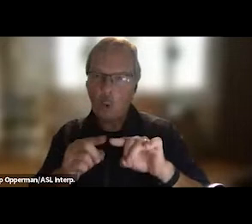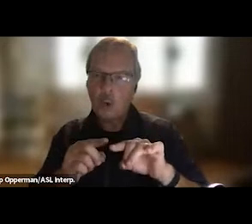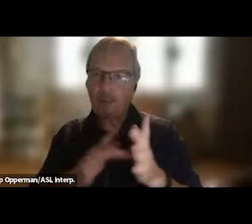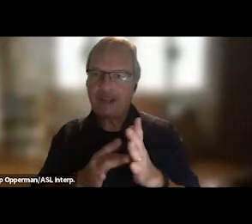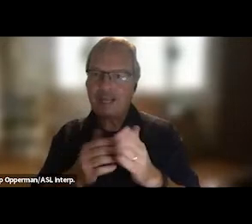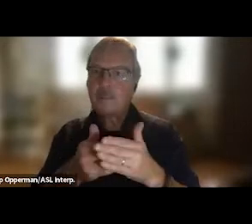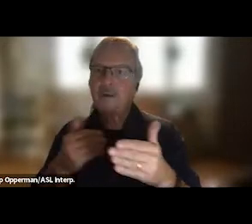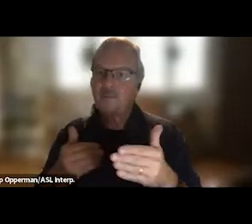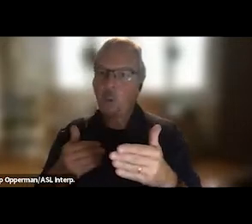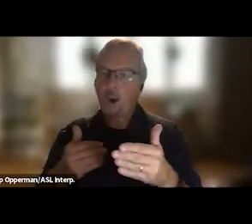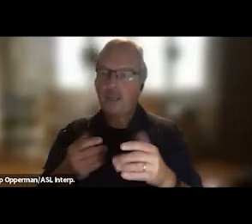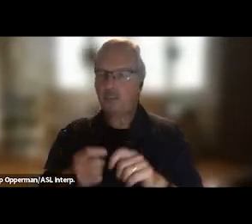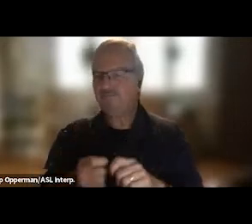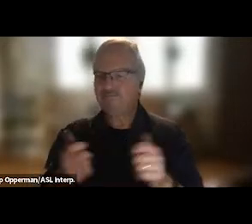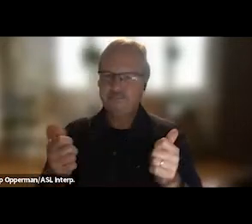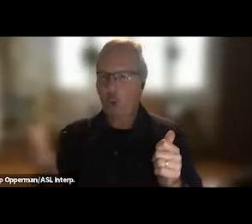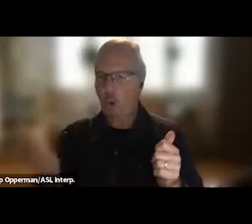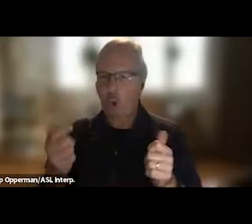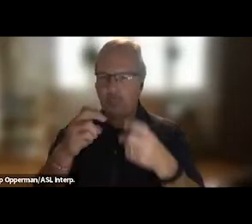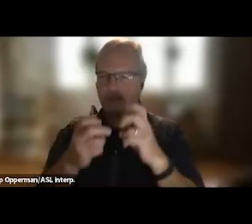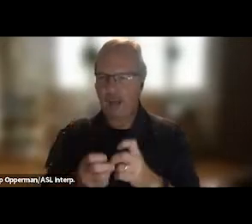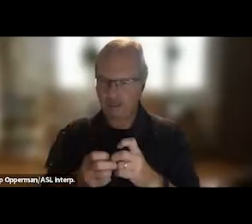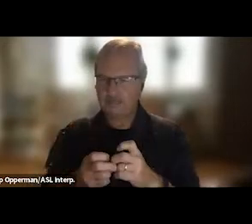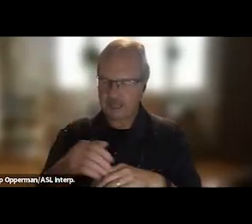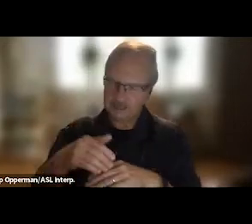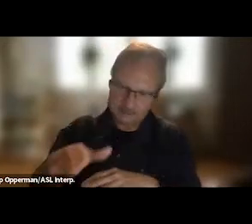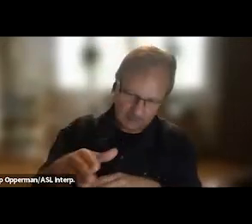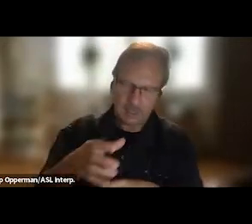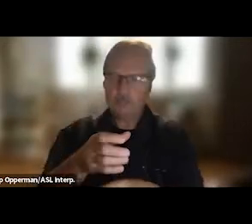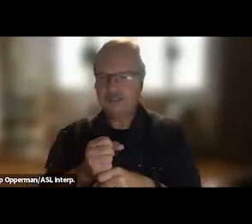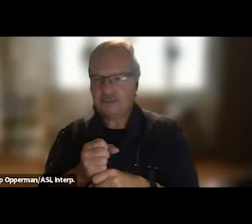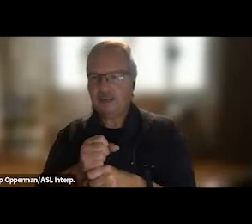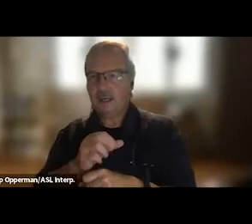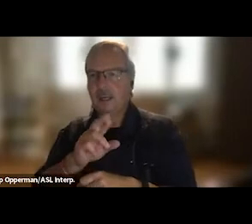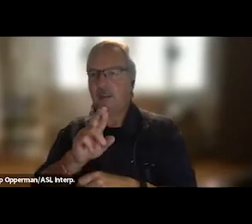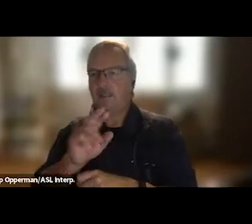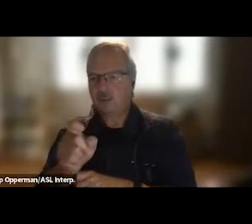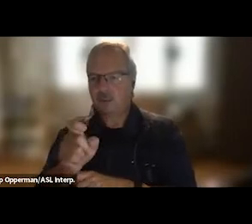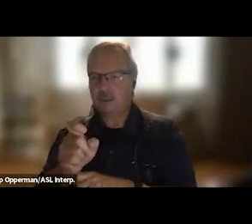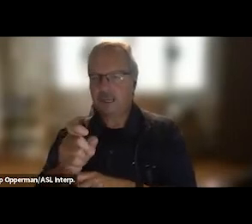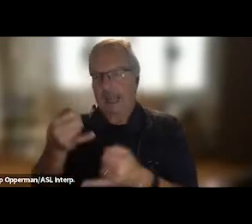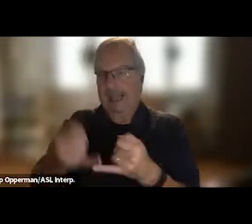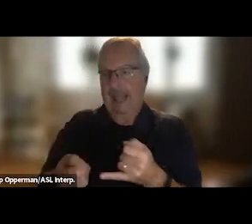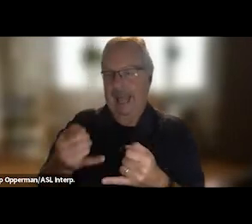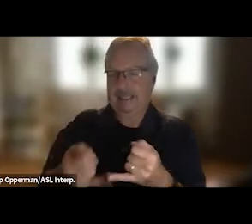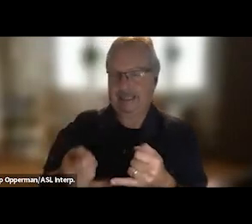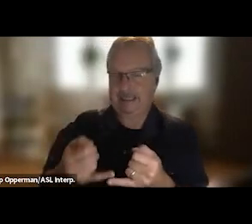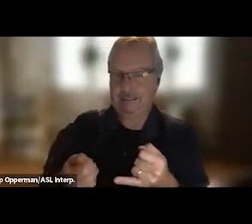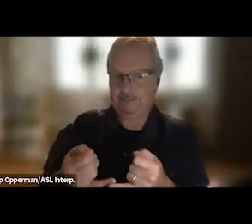eliminating all of the issues regarding sending and receiving prescriptions. And lastly, we implemented